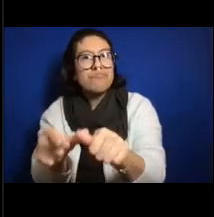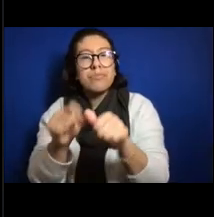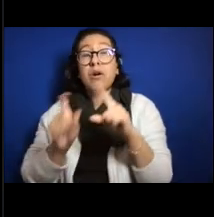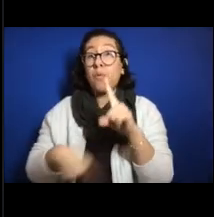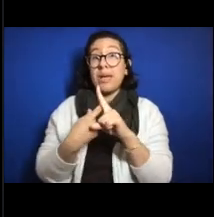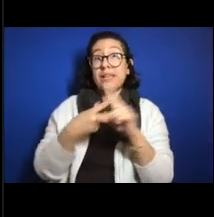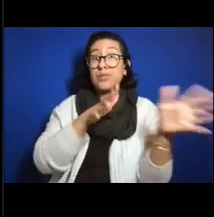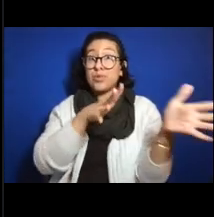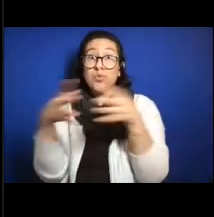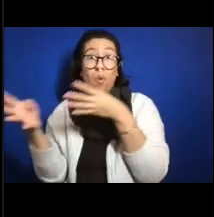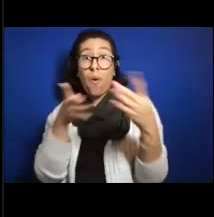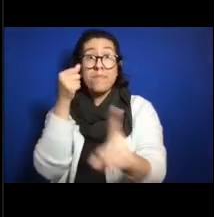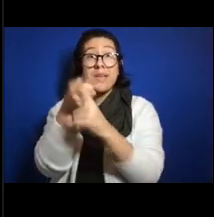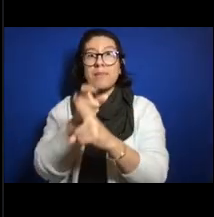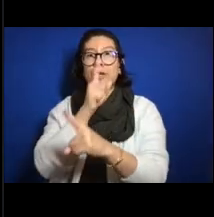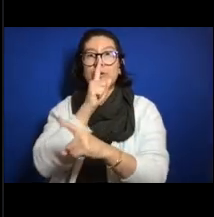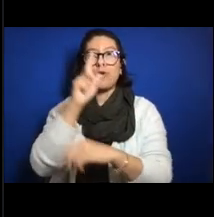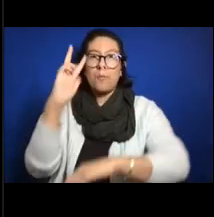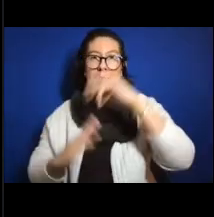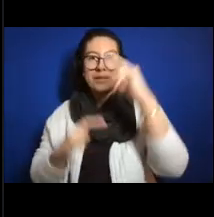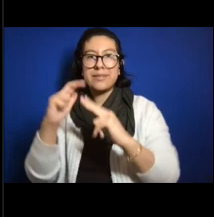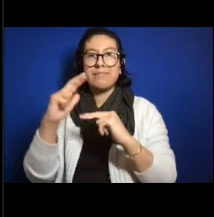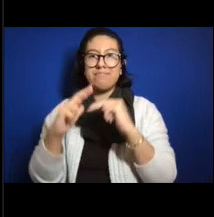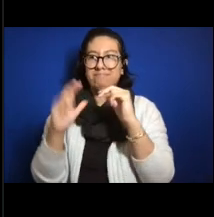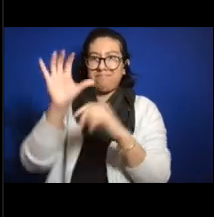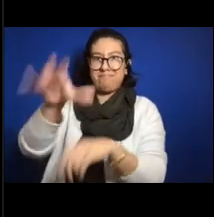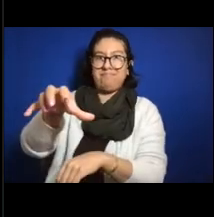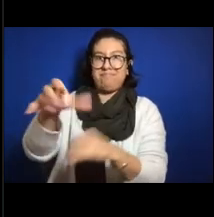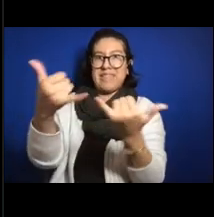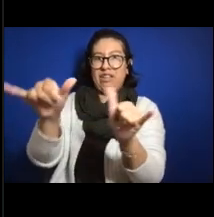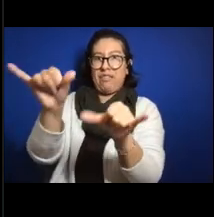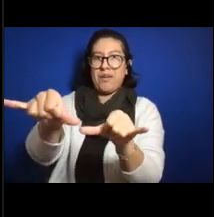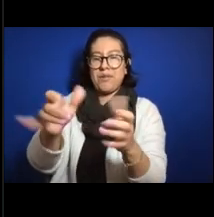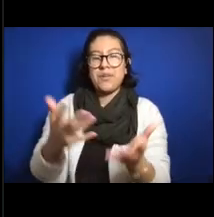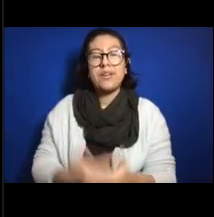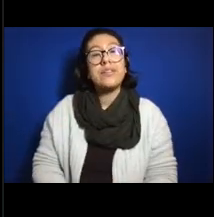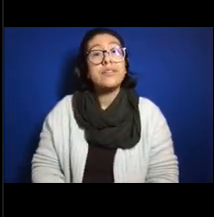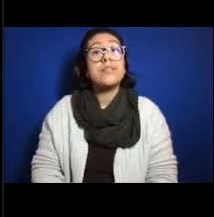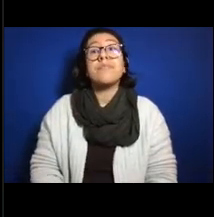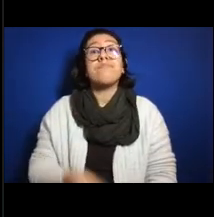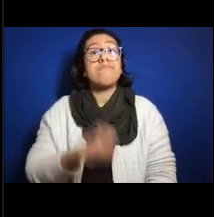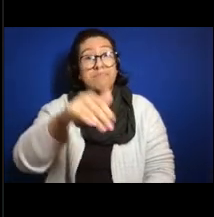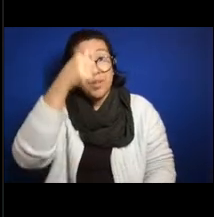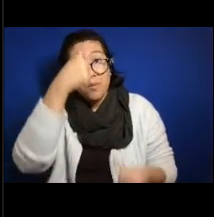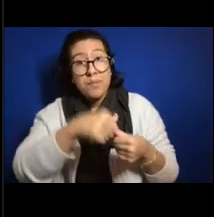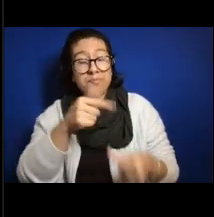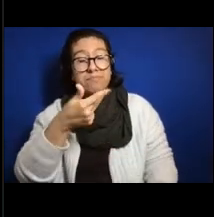[Grace] Okay, so this is Grace from the chat box. So Kanesa's question, and don't forget you're going to write your, you're going to type your answer in